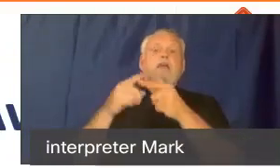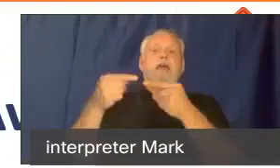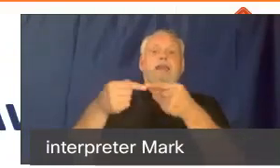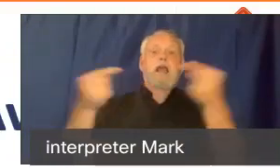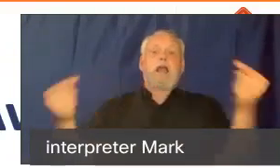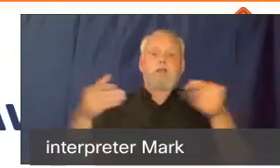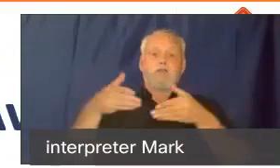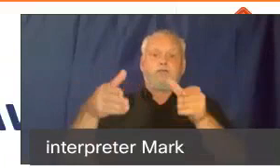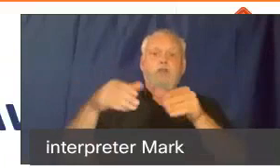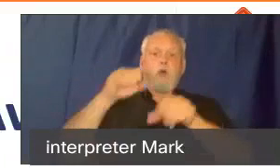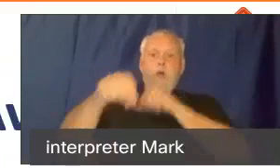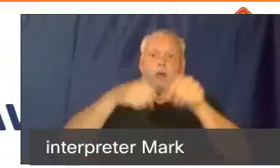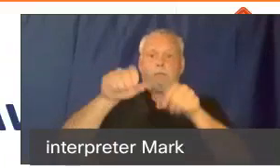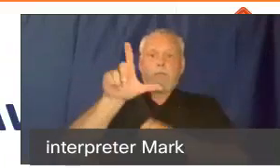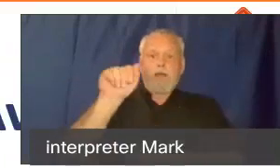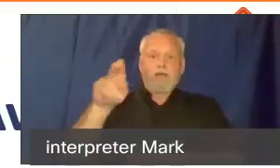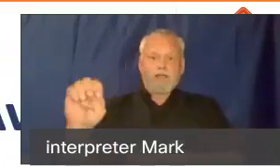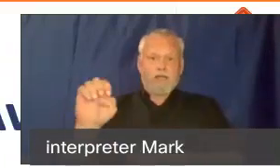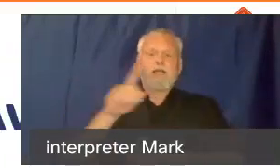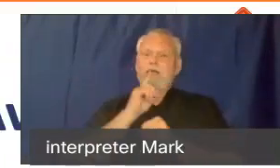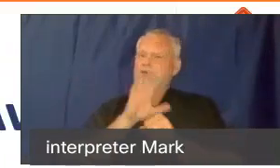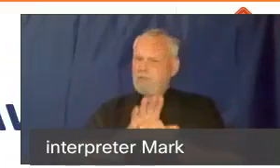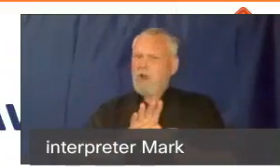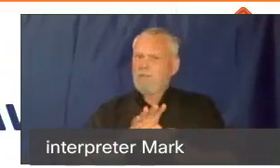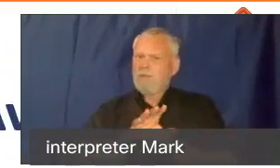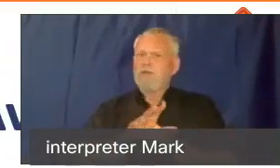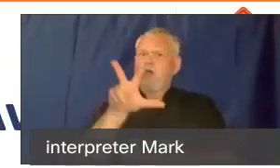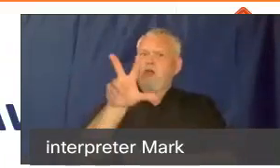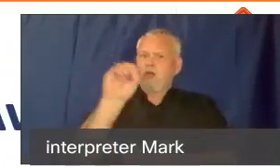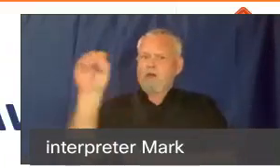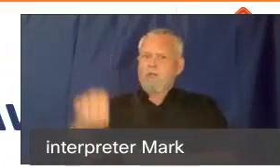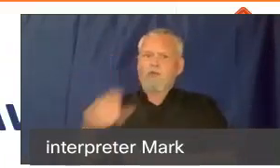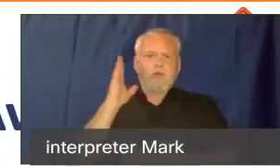And as as promised, I think it 30%, there will be no impacts.